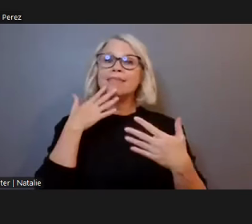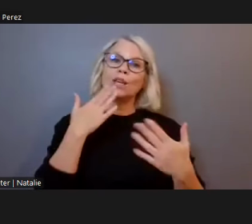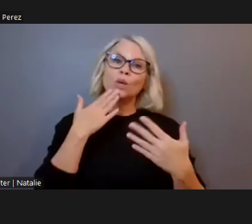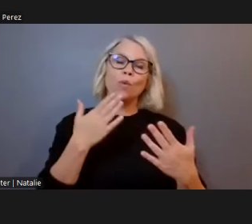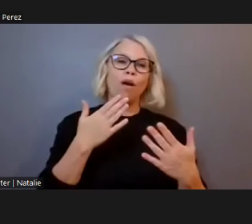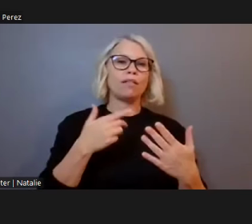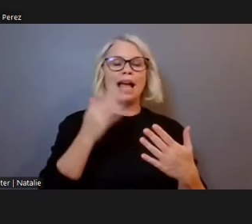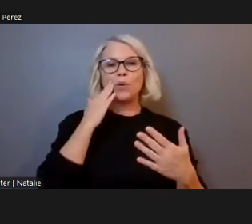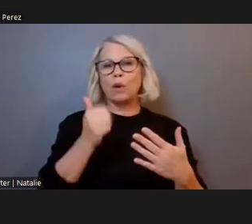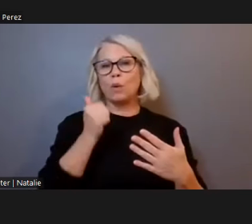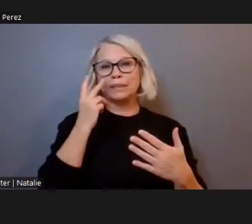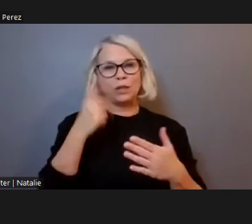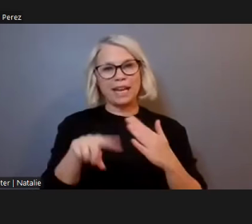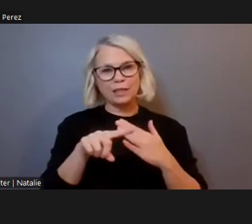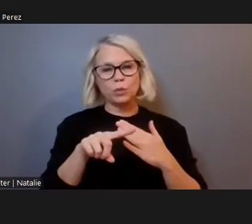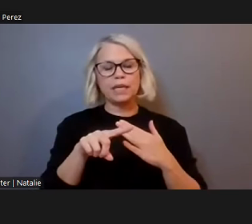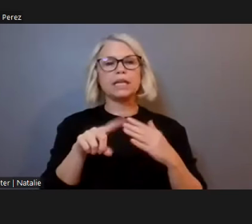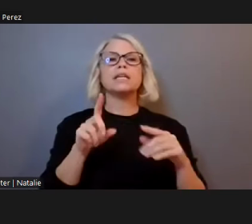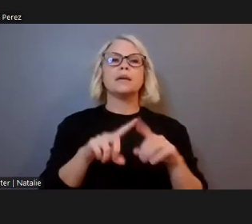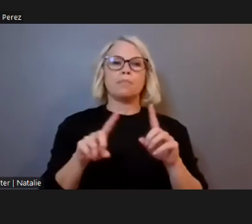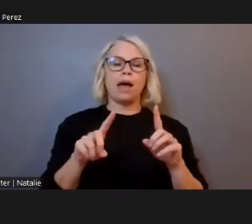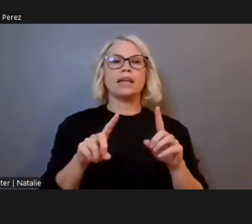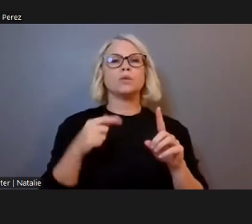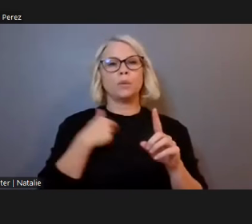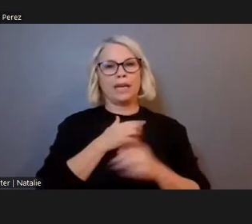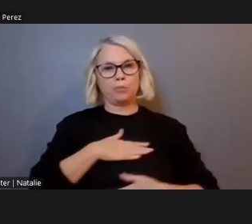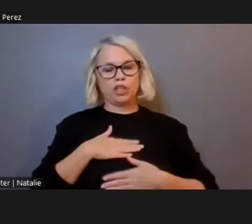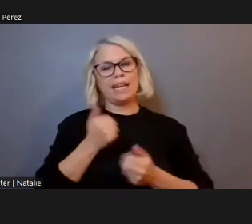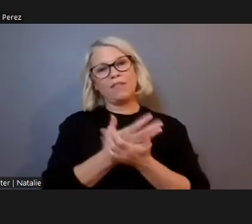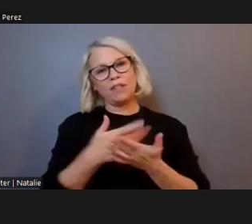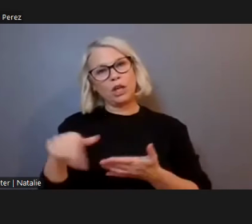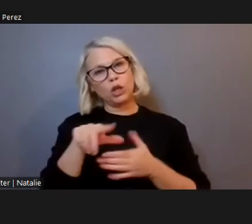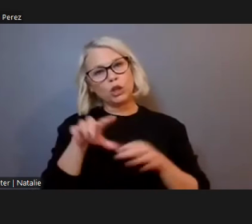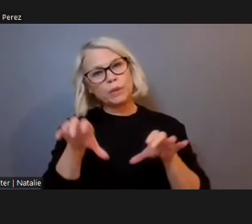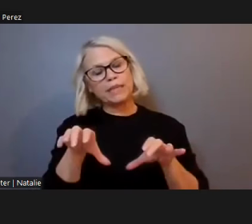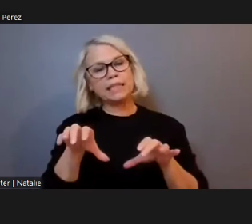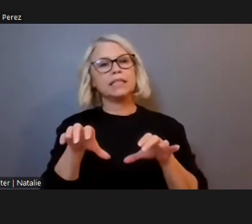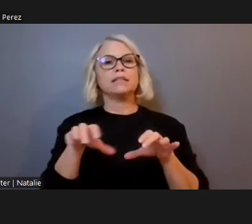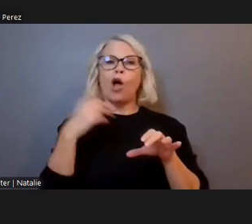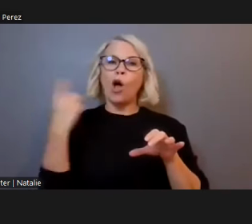I won't see you next weekend, we appreciate everything you do, always, but especially